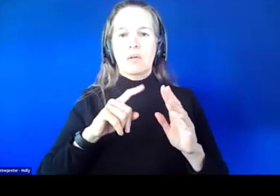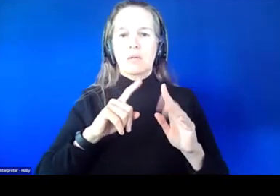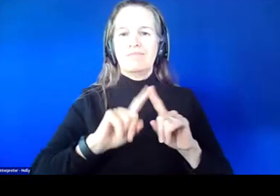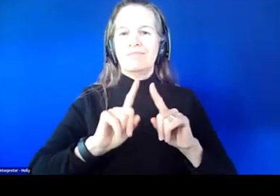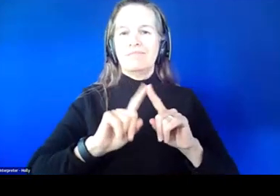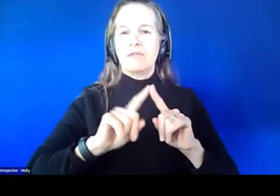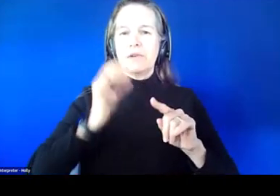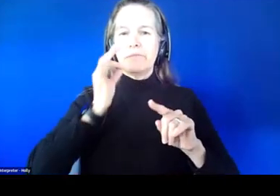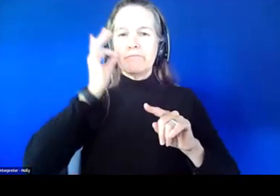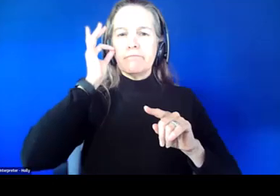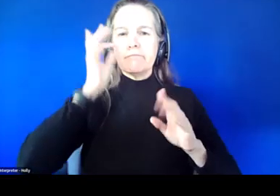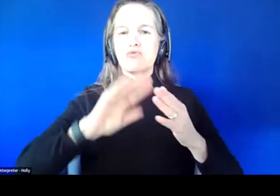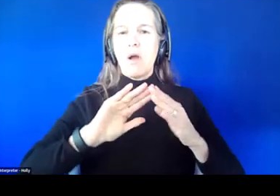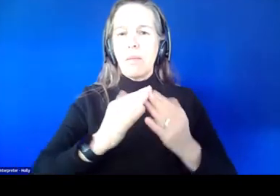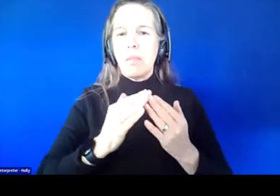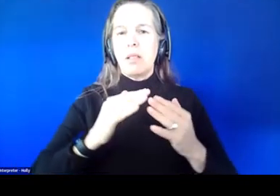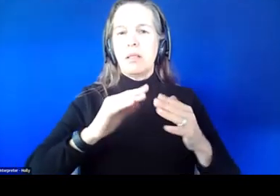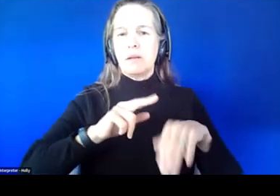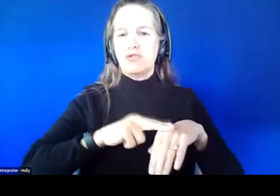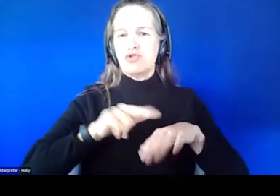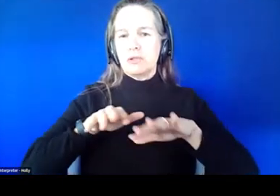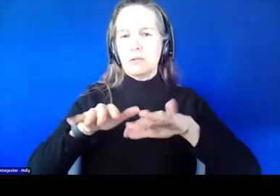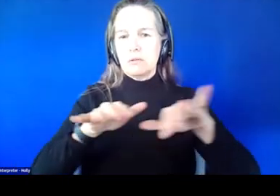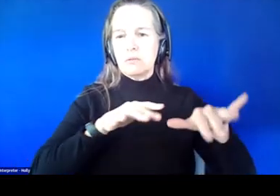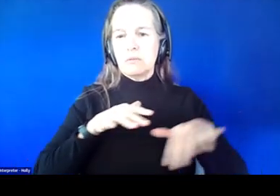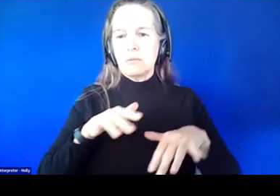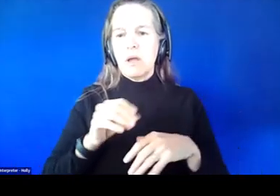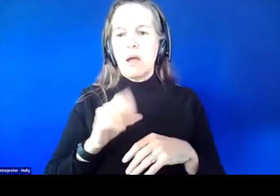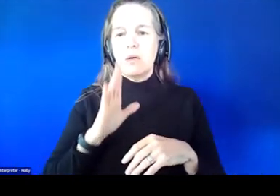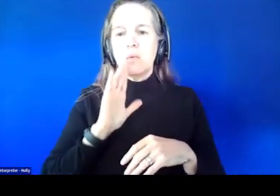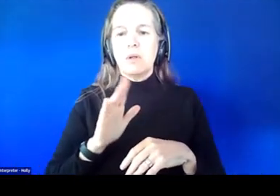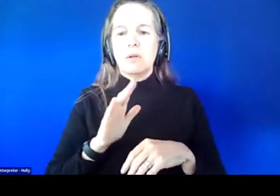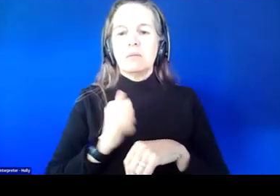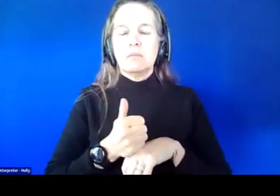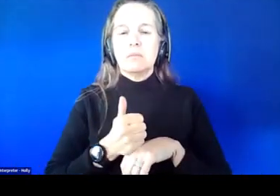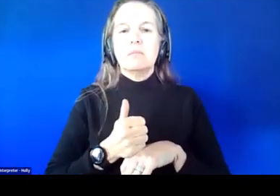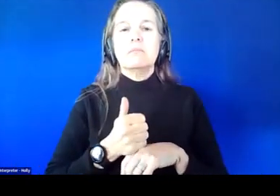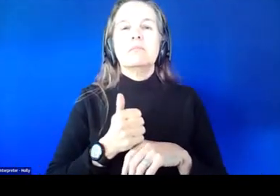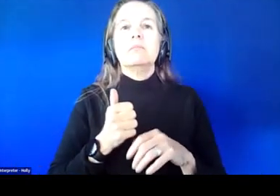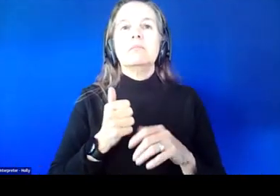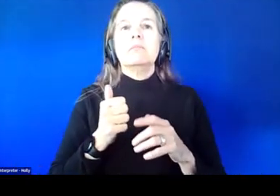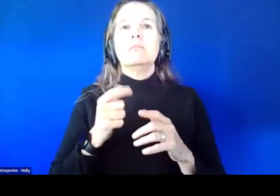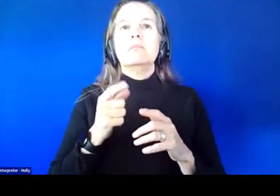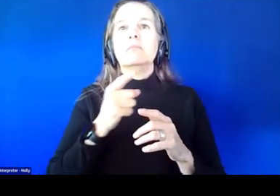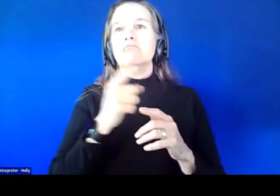back to their communities by creating more home and community-based services and advocating for the